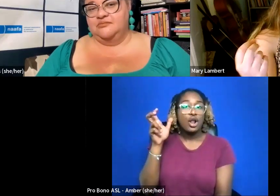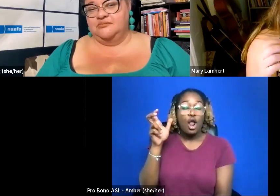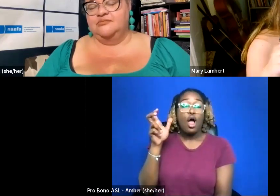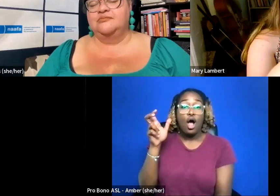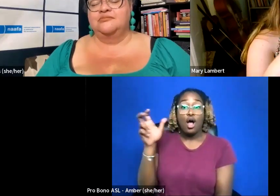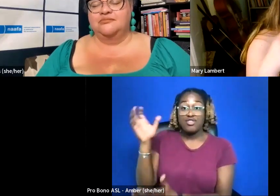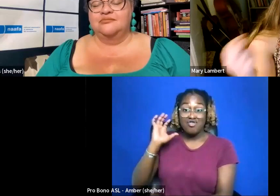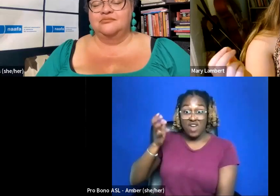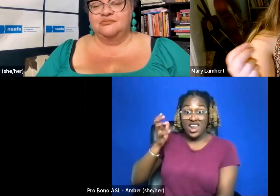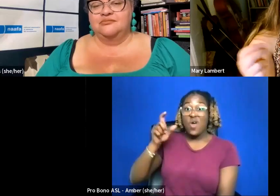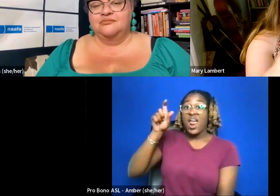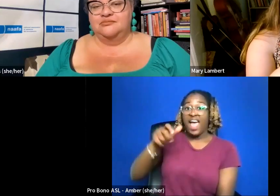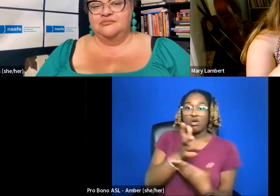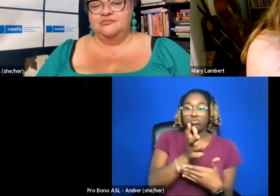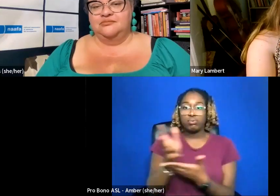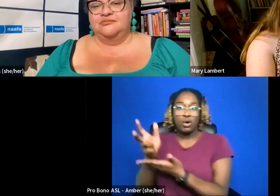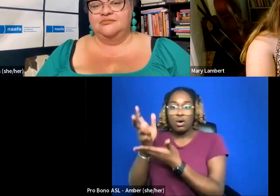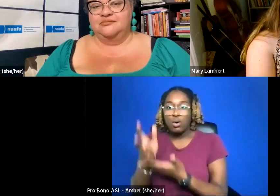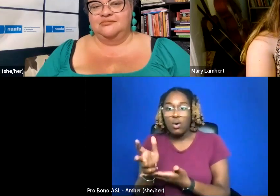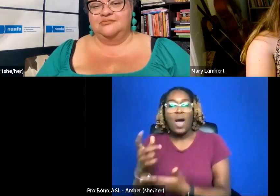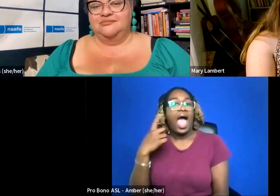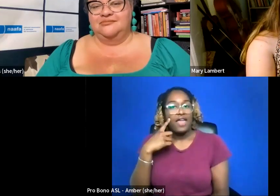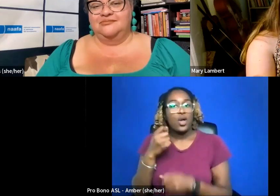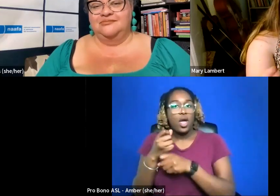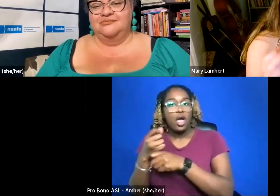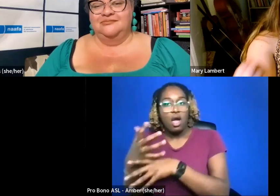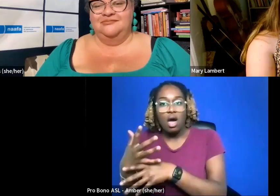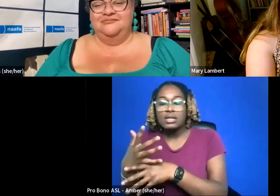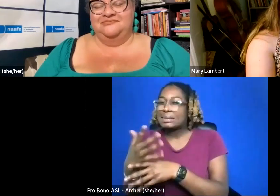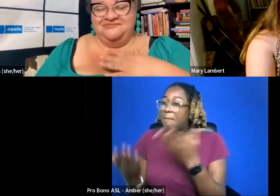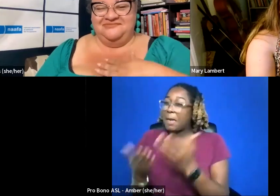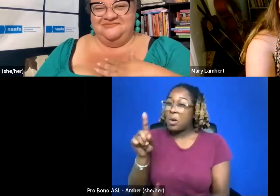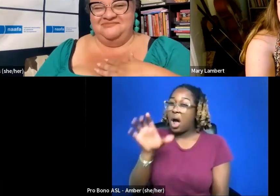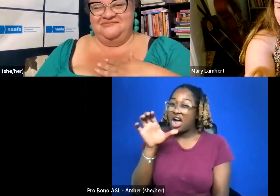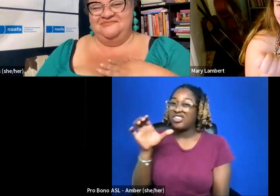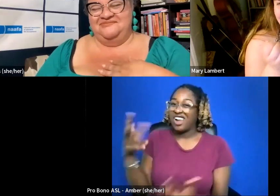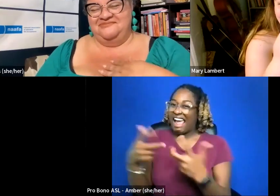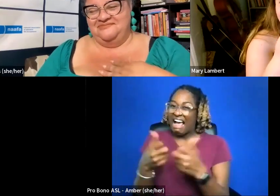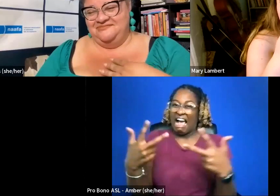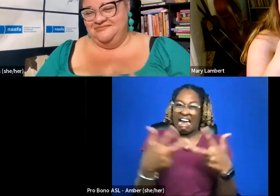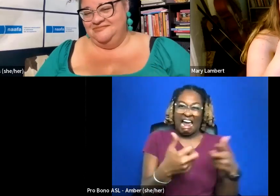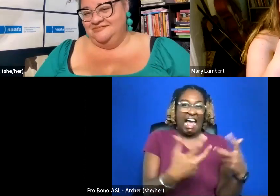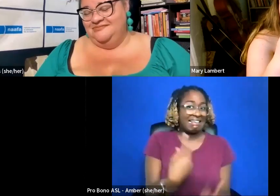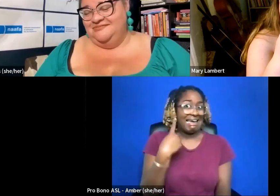I mean, I feel like we probably cause like at least 100 accidents. Like, that's what I wonder what happened. But I think